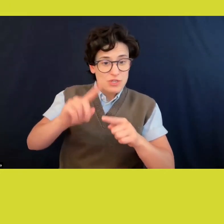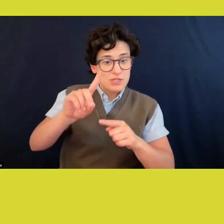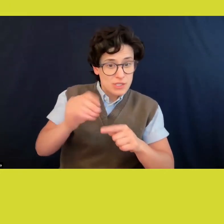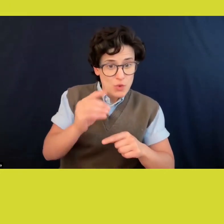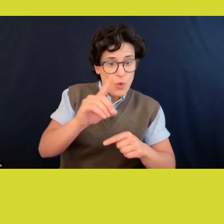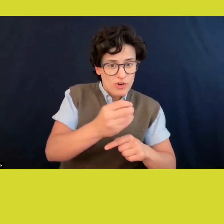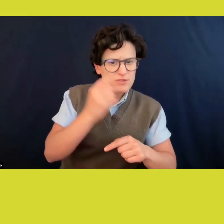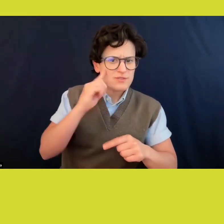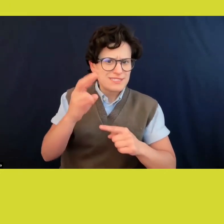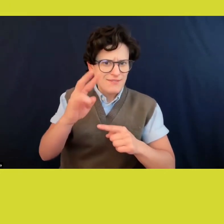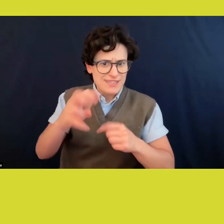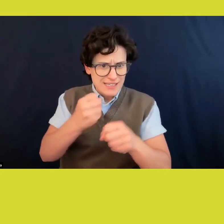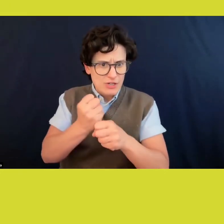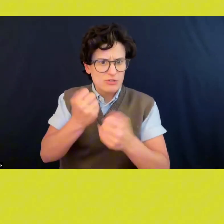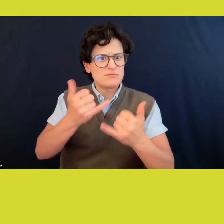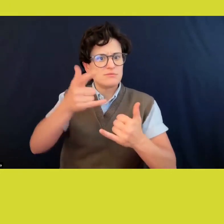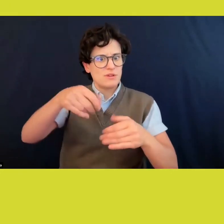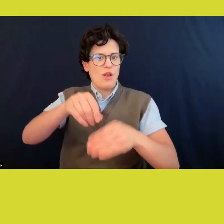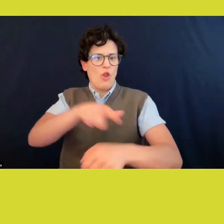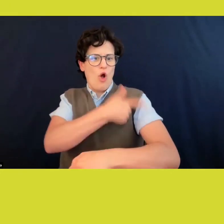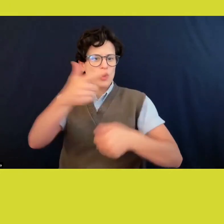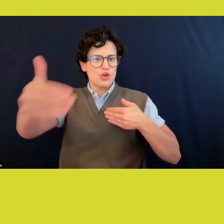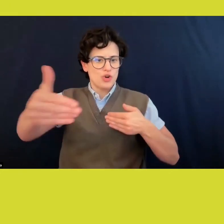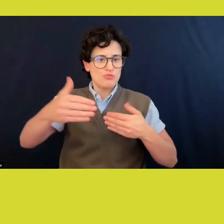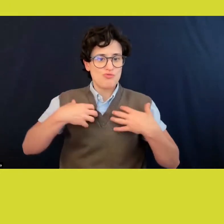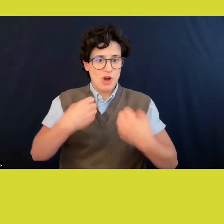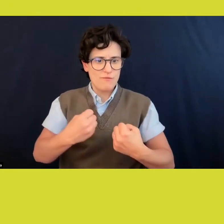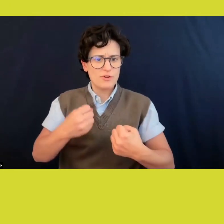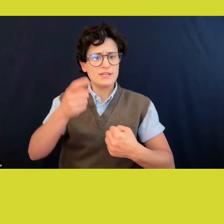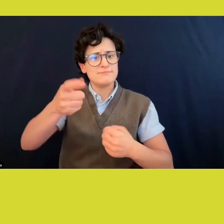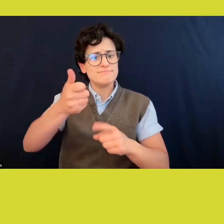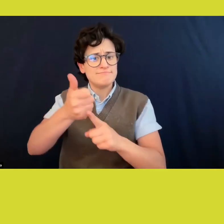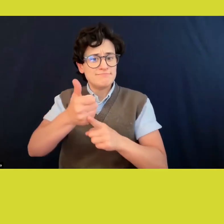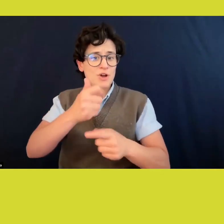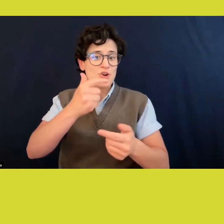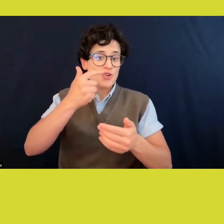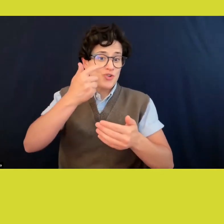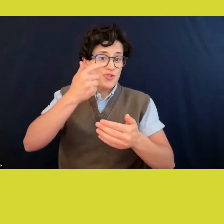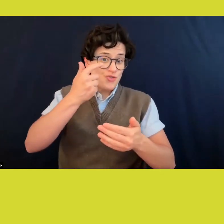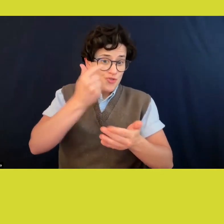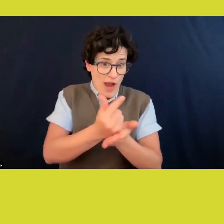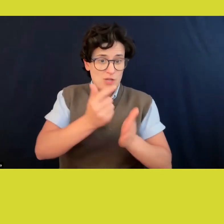She works with the People for Fairness Coalition, the Rhonda Whitaker,